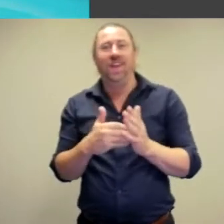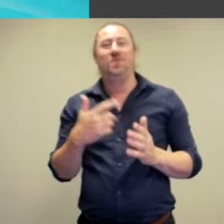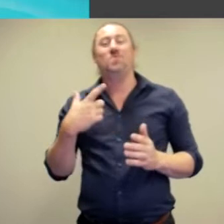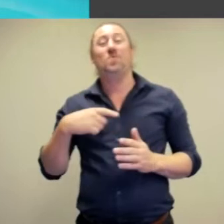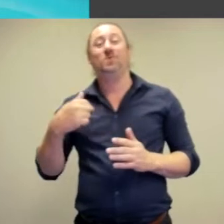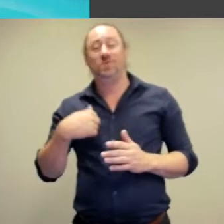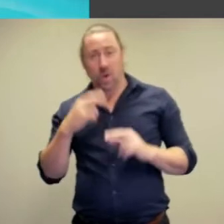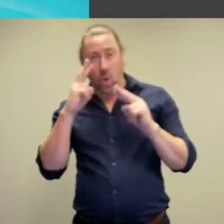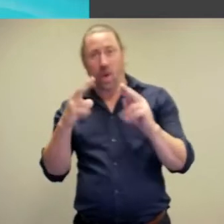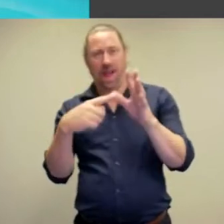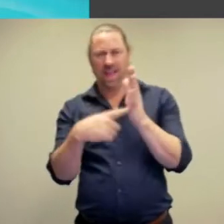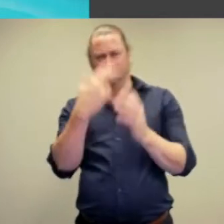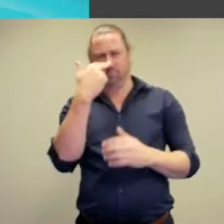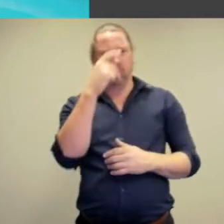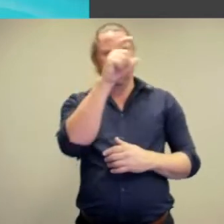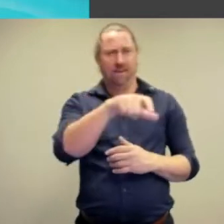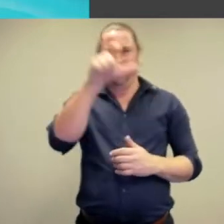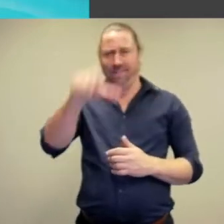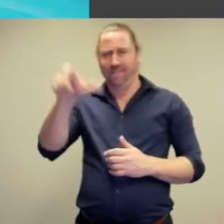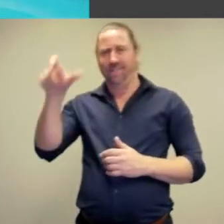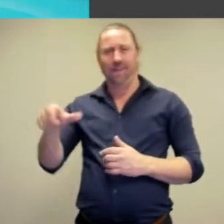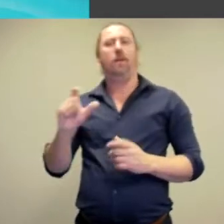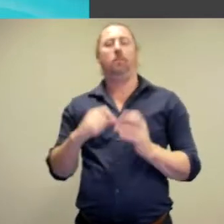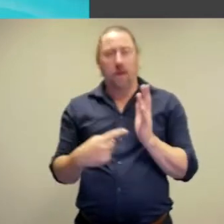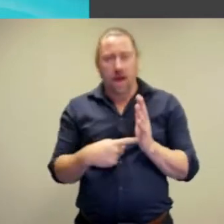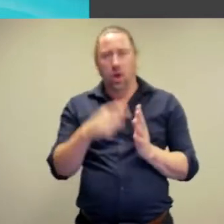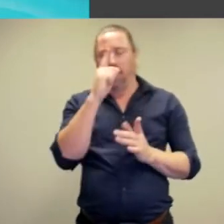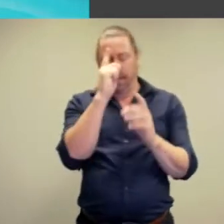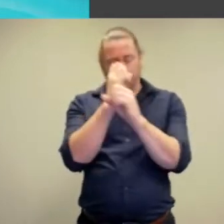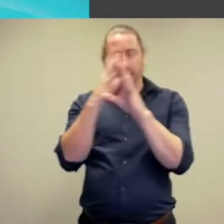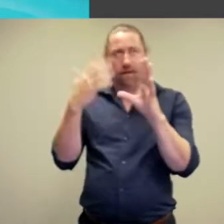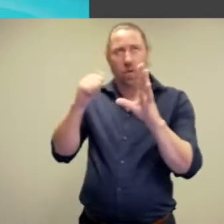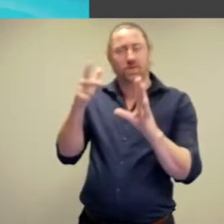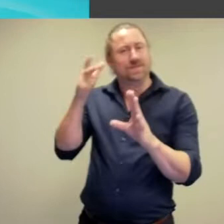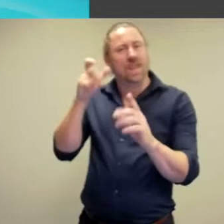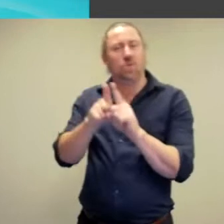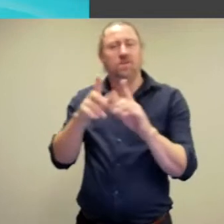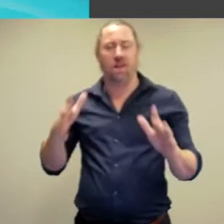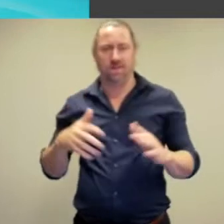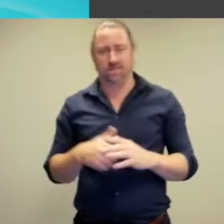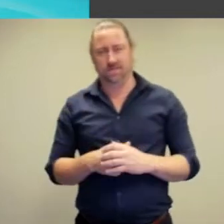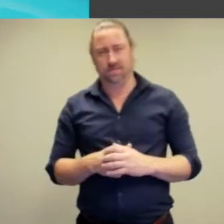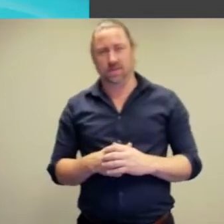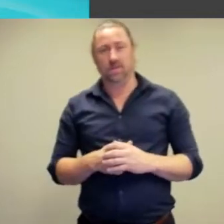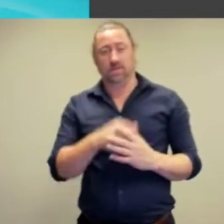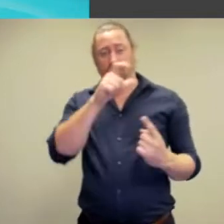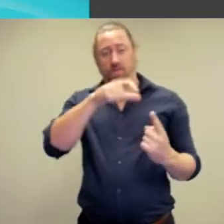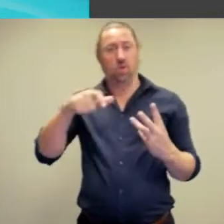on imagery but certainly we can imagine